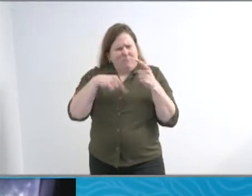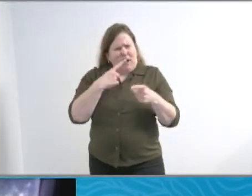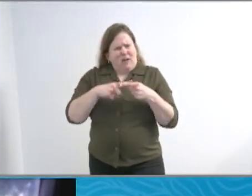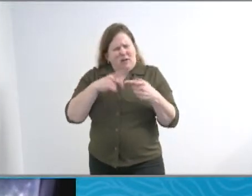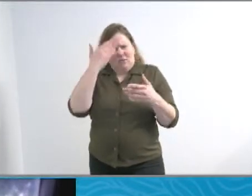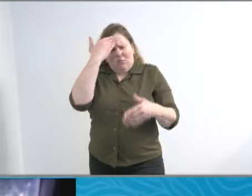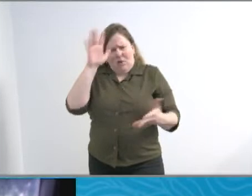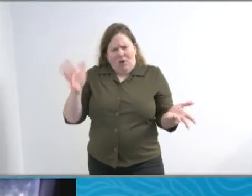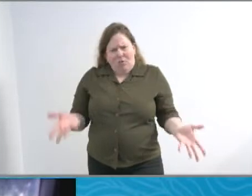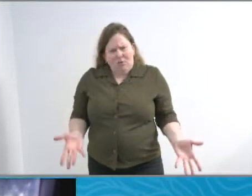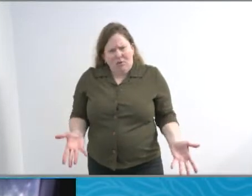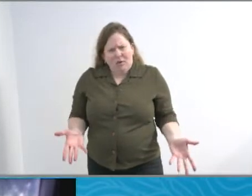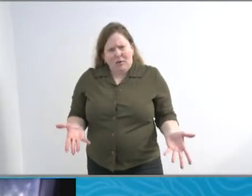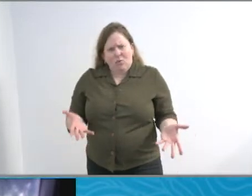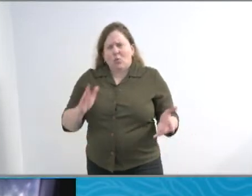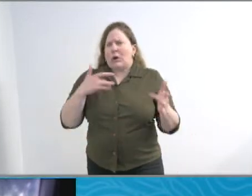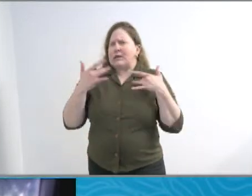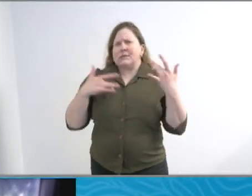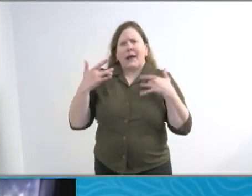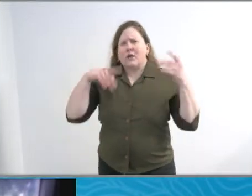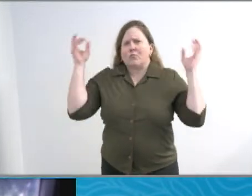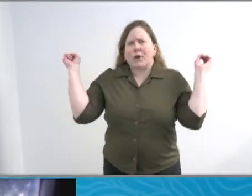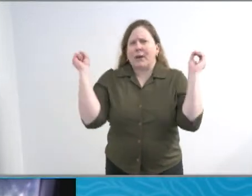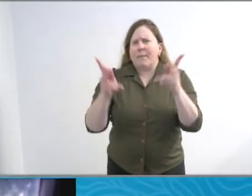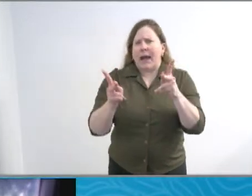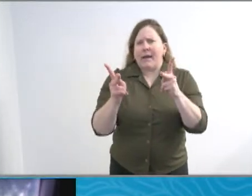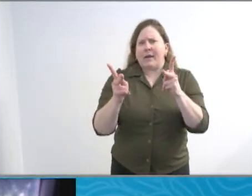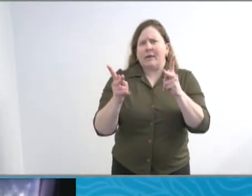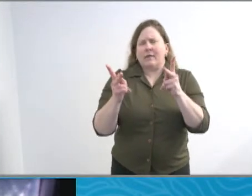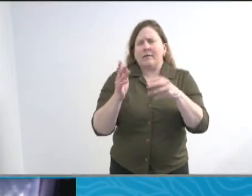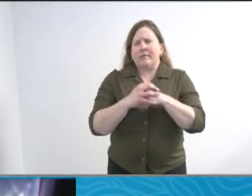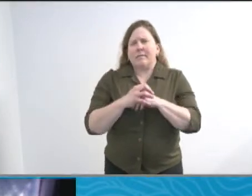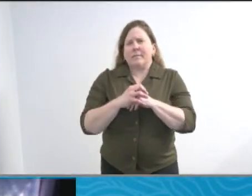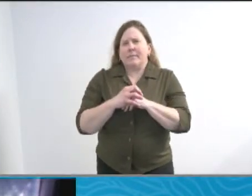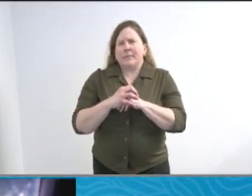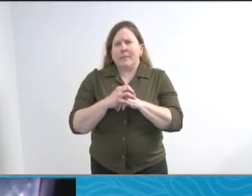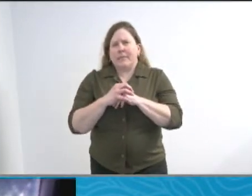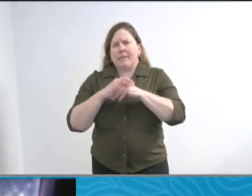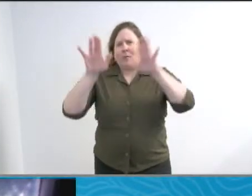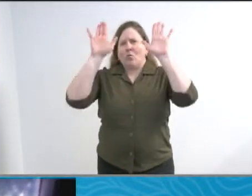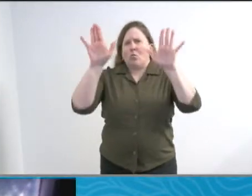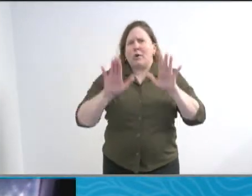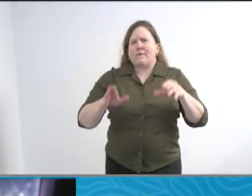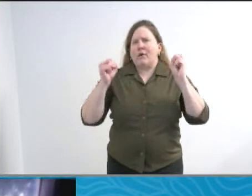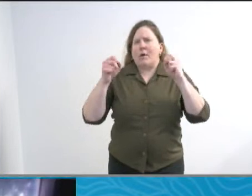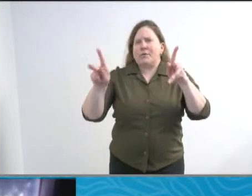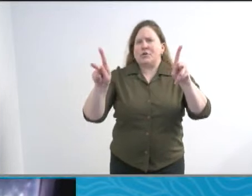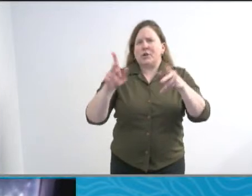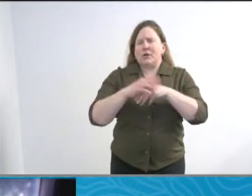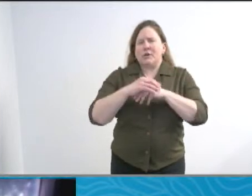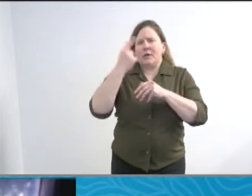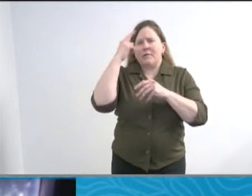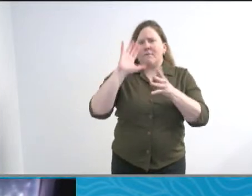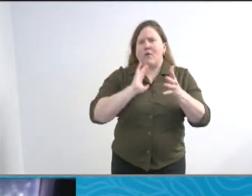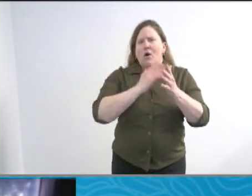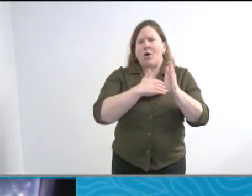we're very excited to bring it back again this school year. And it is an wonderful opportunity for our community.